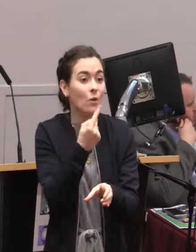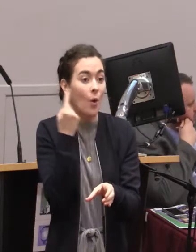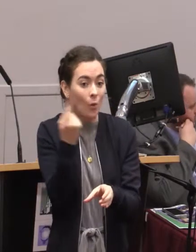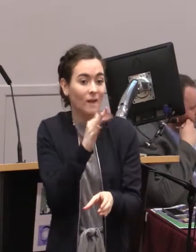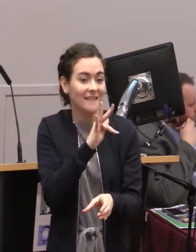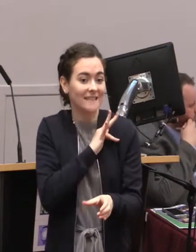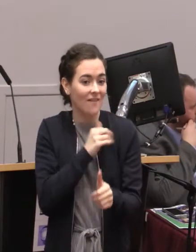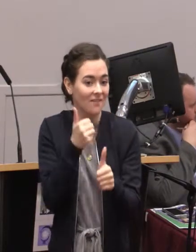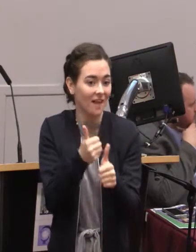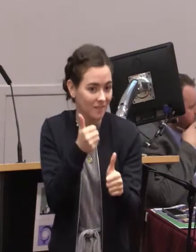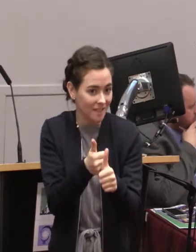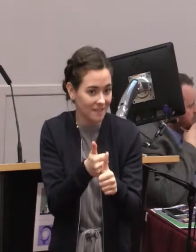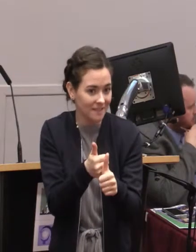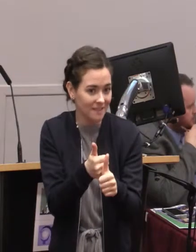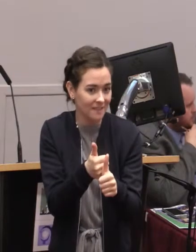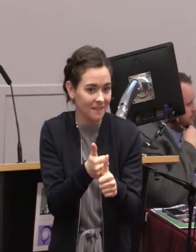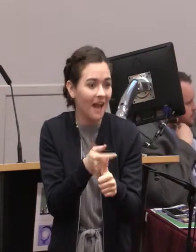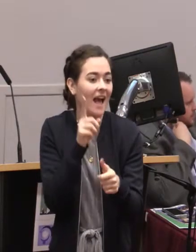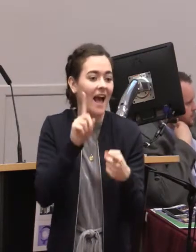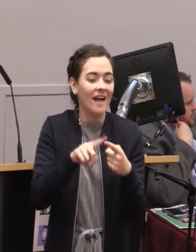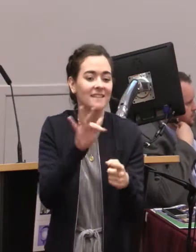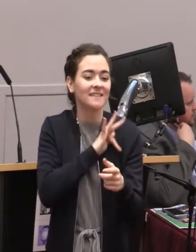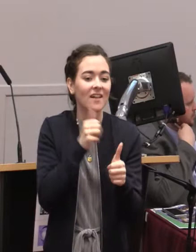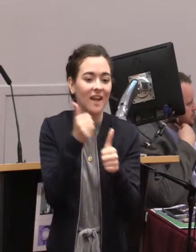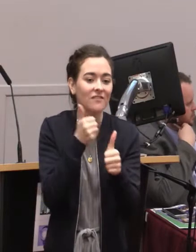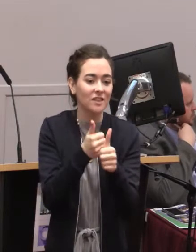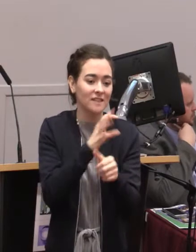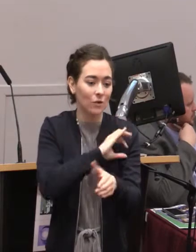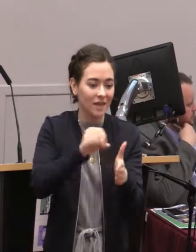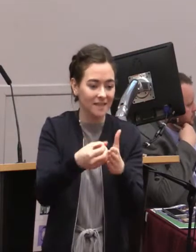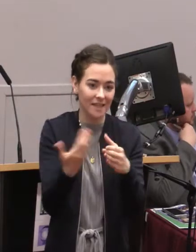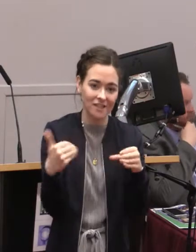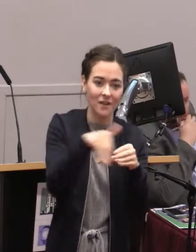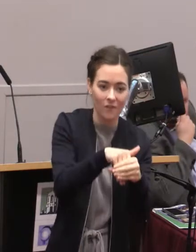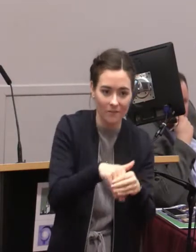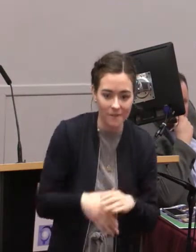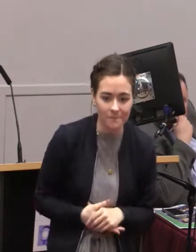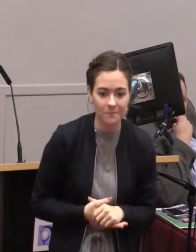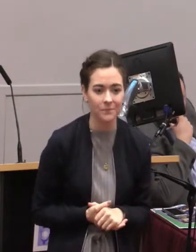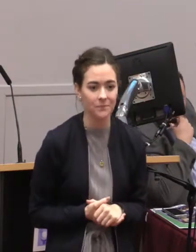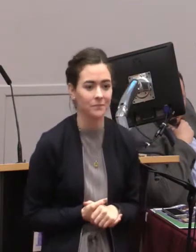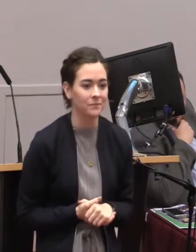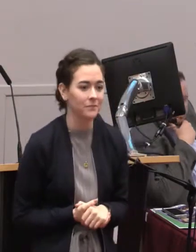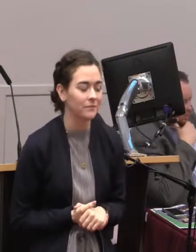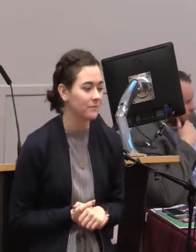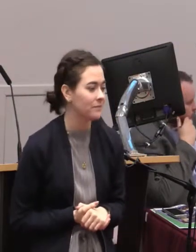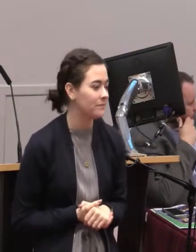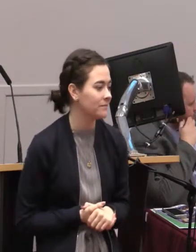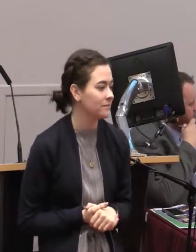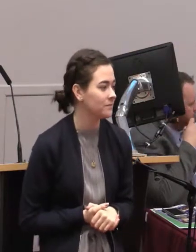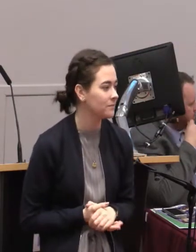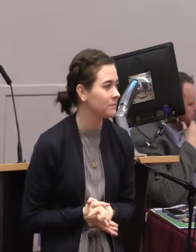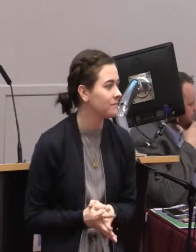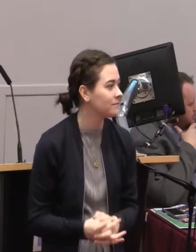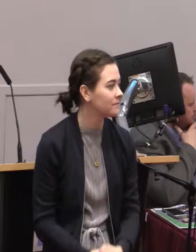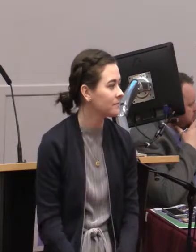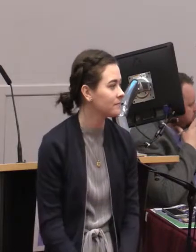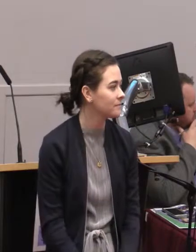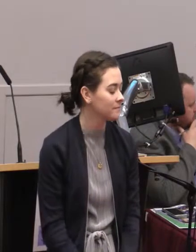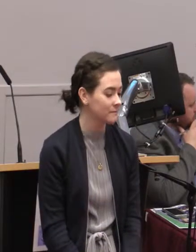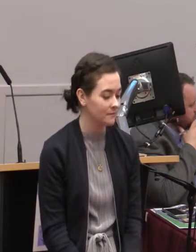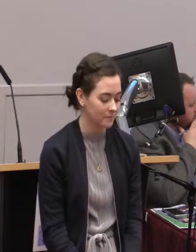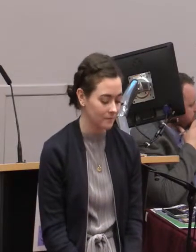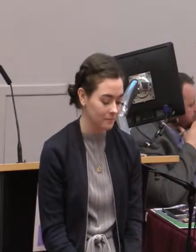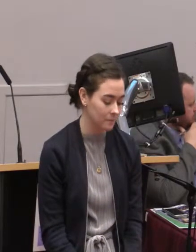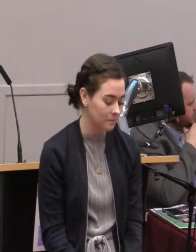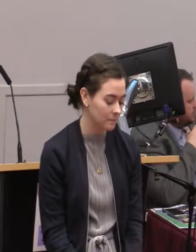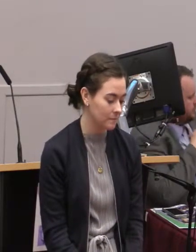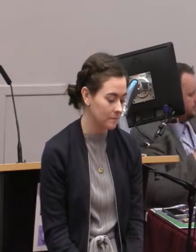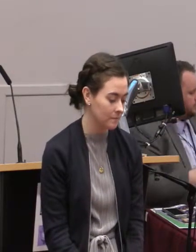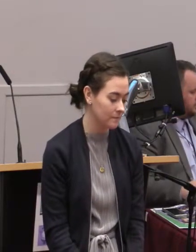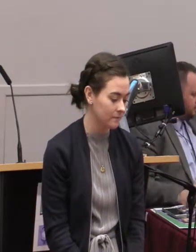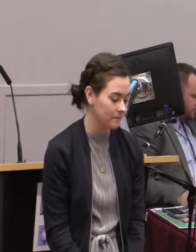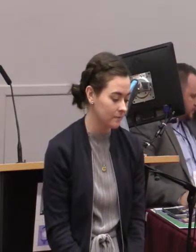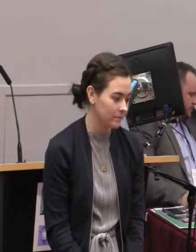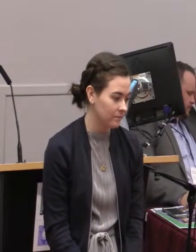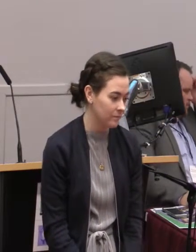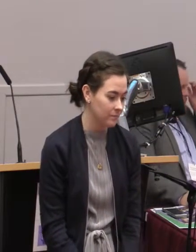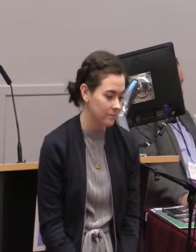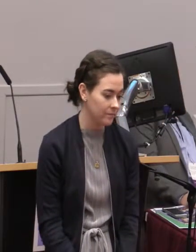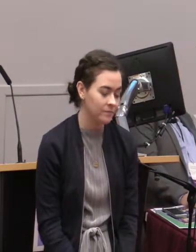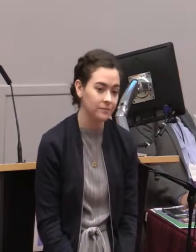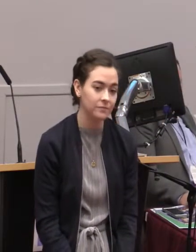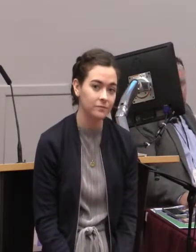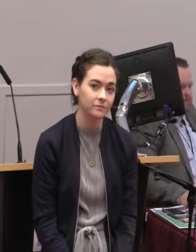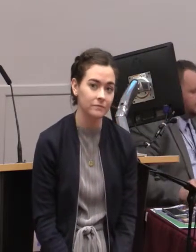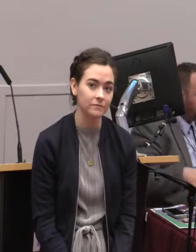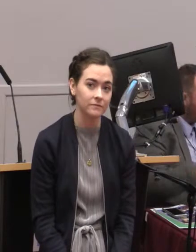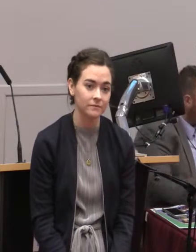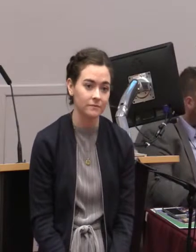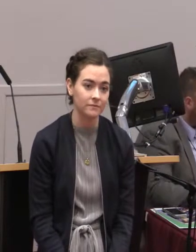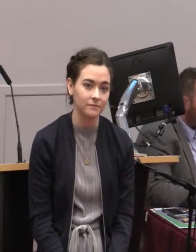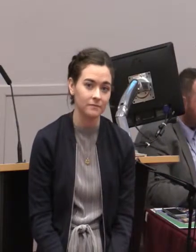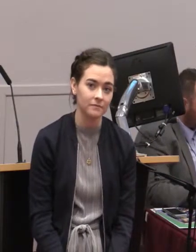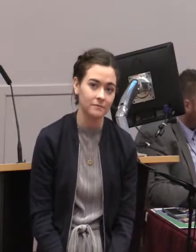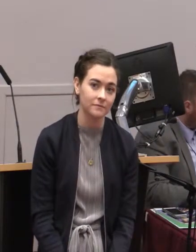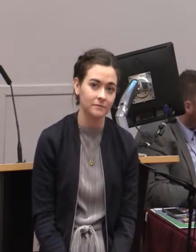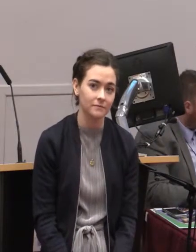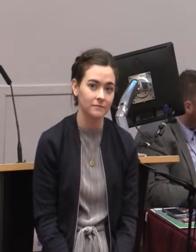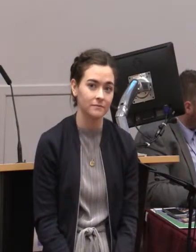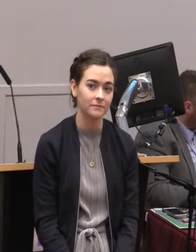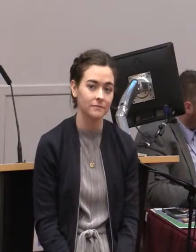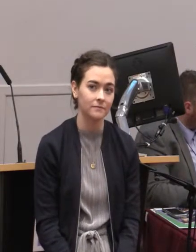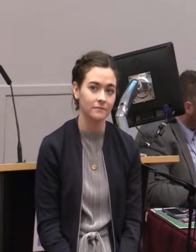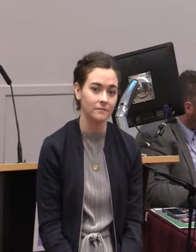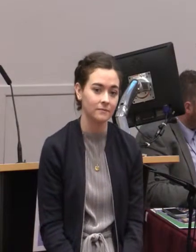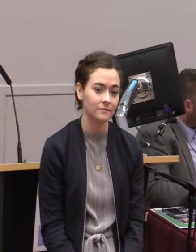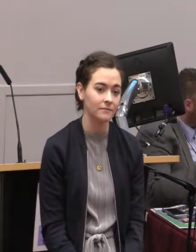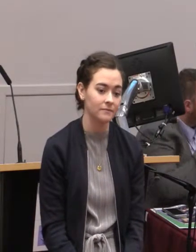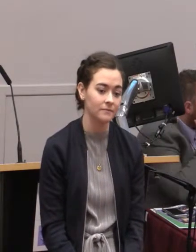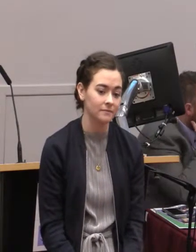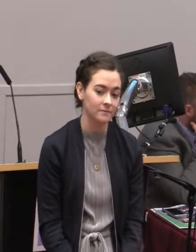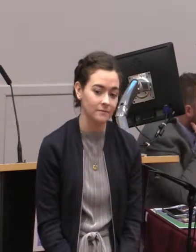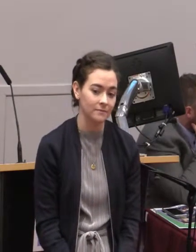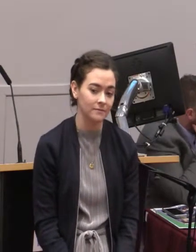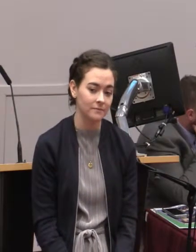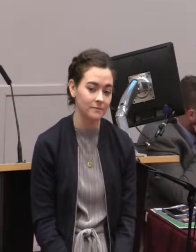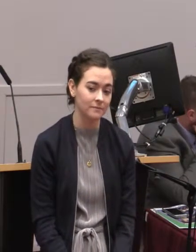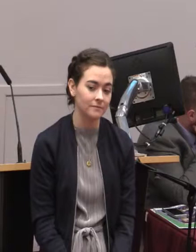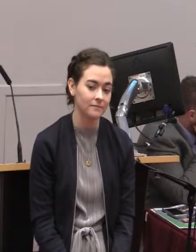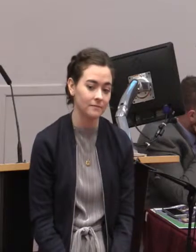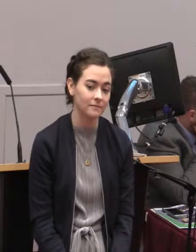self advocacy organisations are part of this.